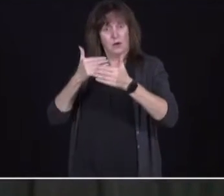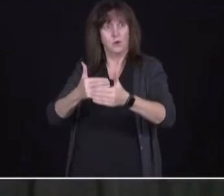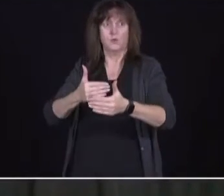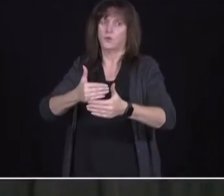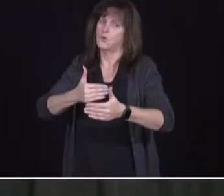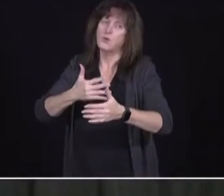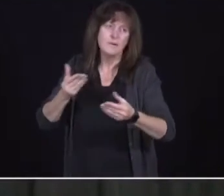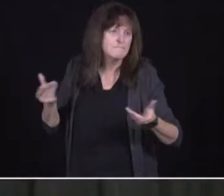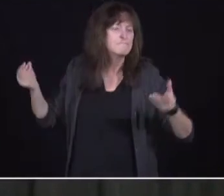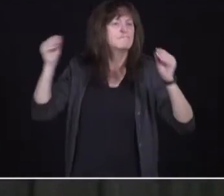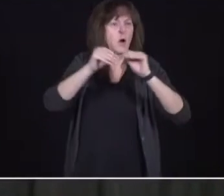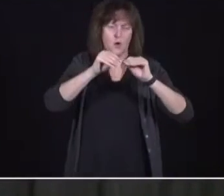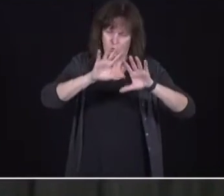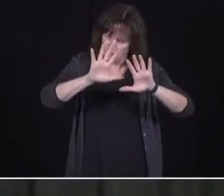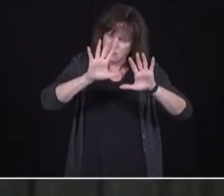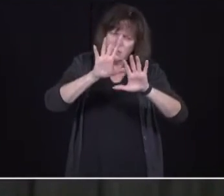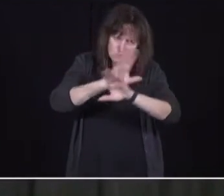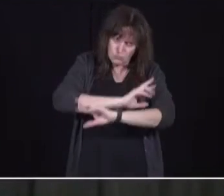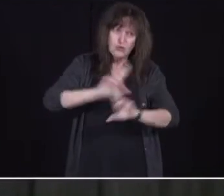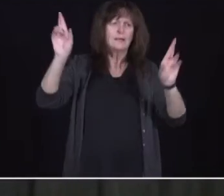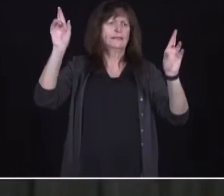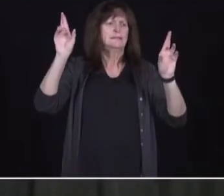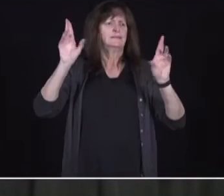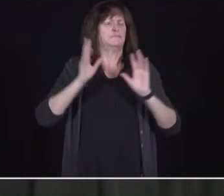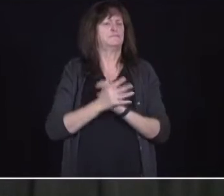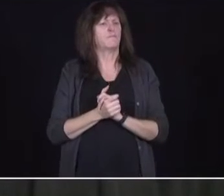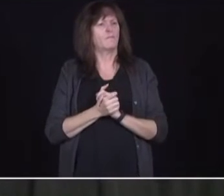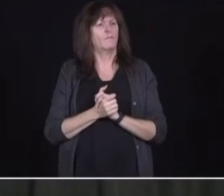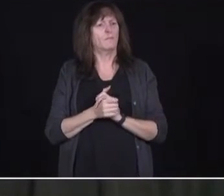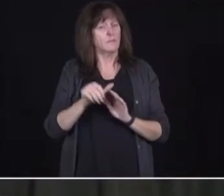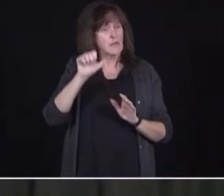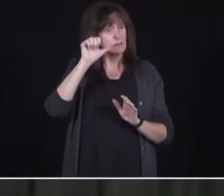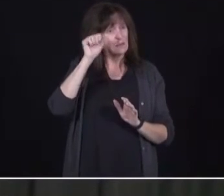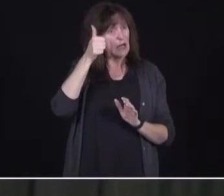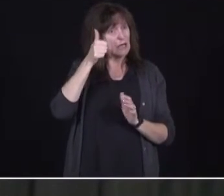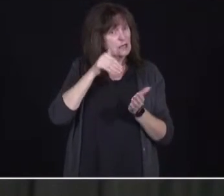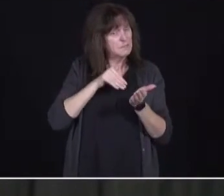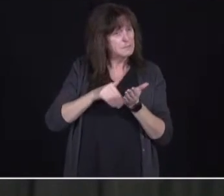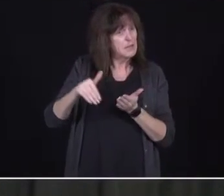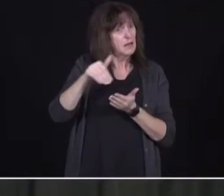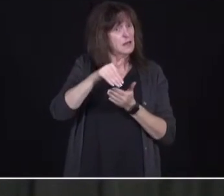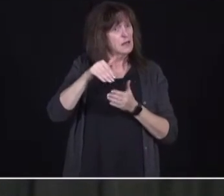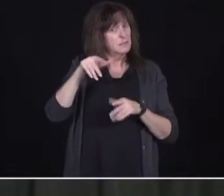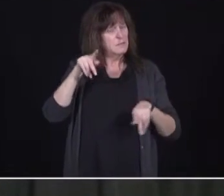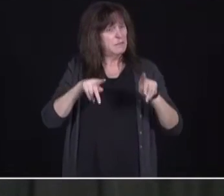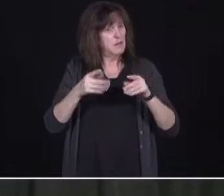We need to vaccinate another 10 million people in Ontario, including frontline workers and seniors.